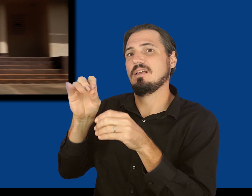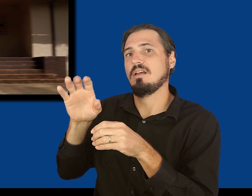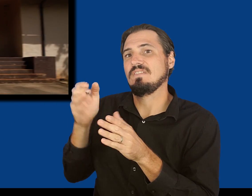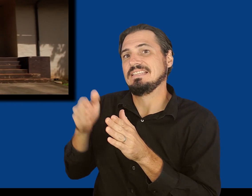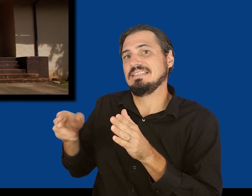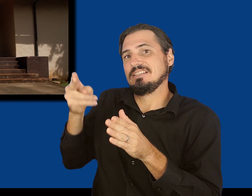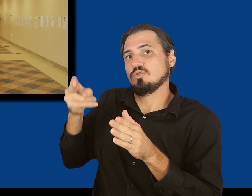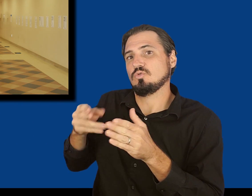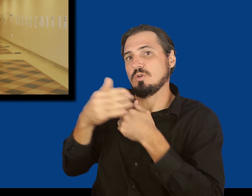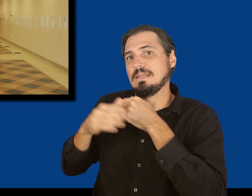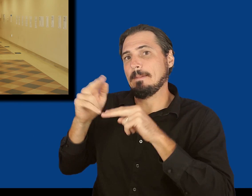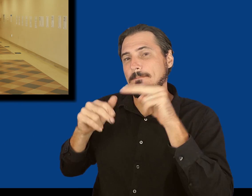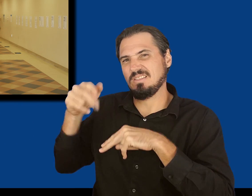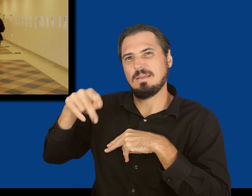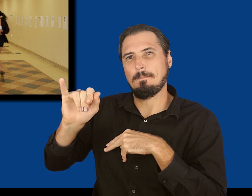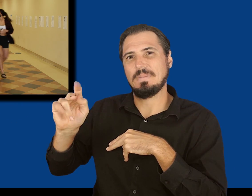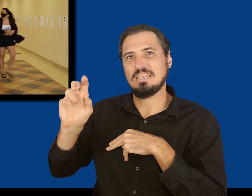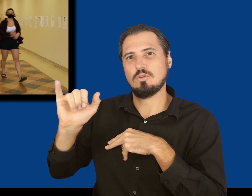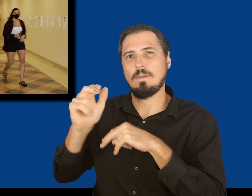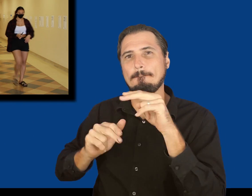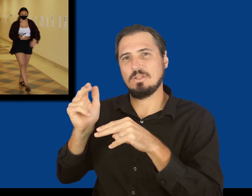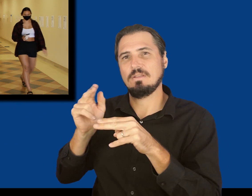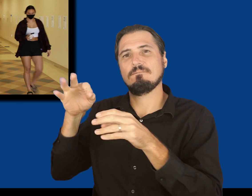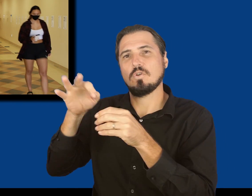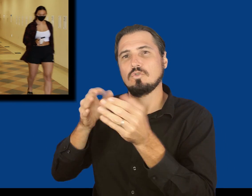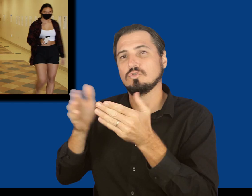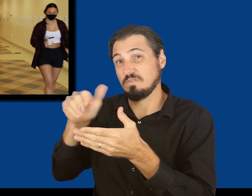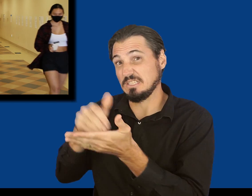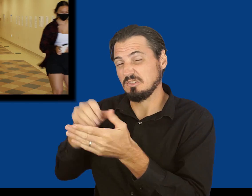County building at the piikoi building voter Service Center